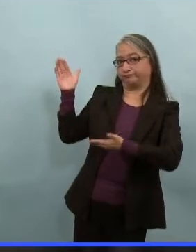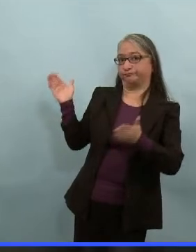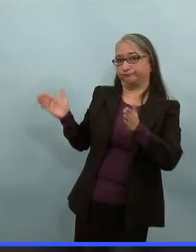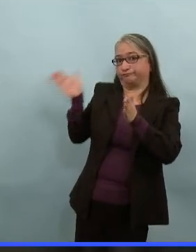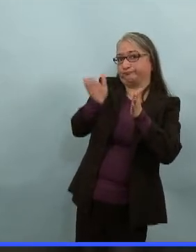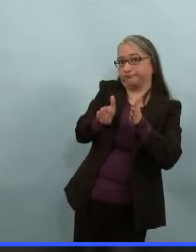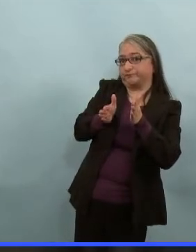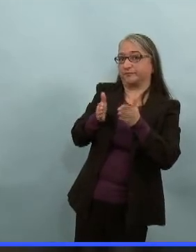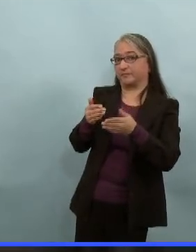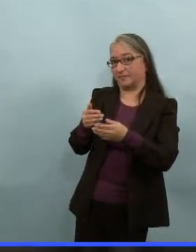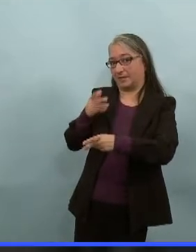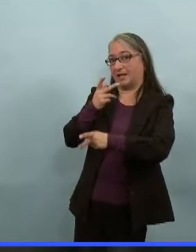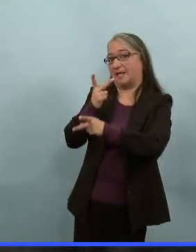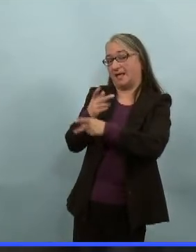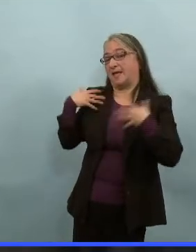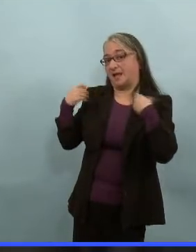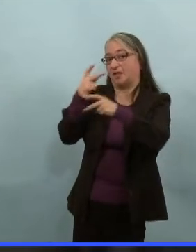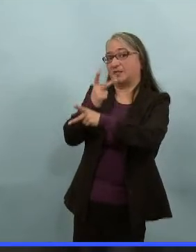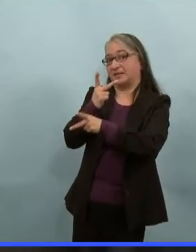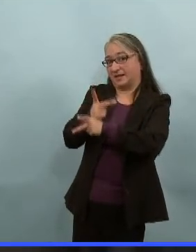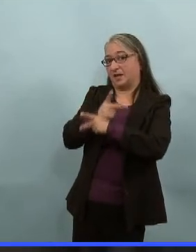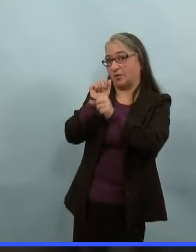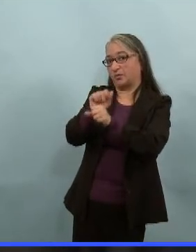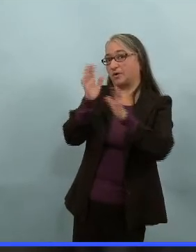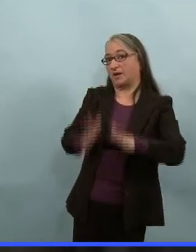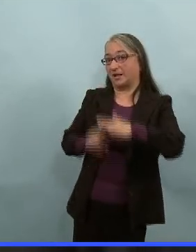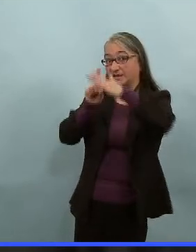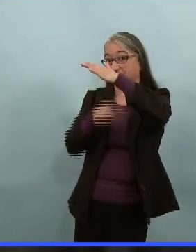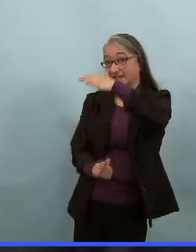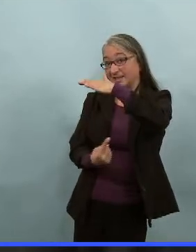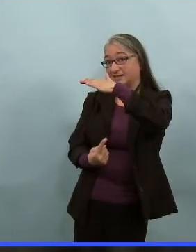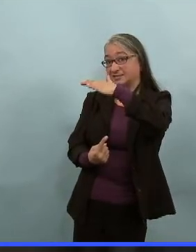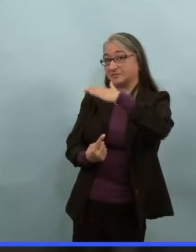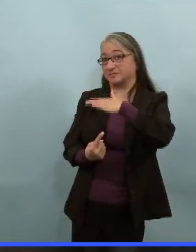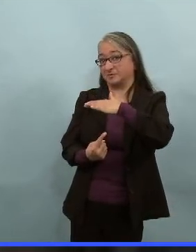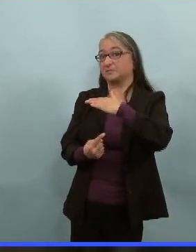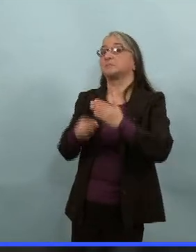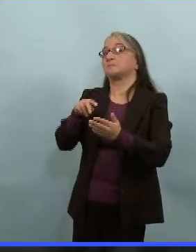isolation period now most people are most infectious one to two days prior to symptoms